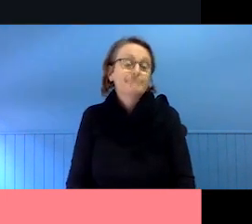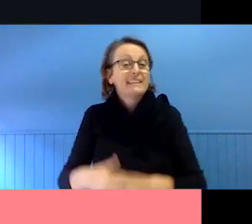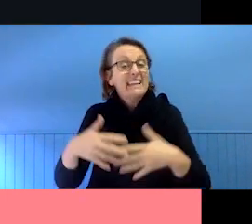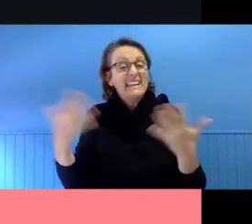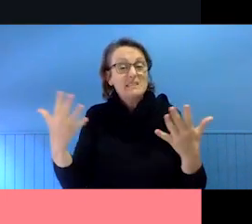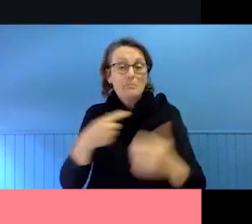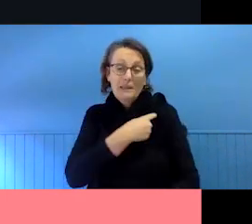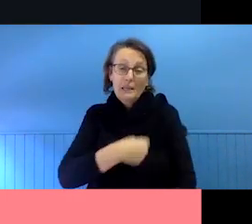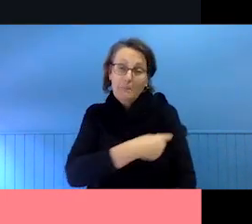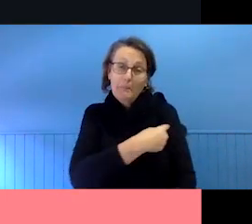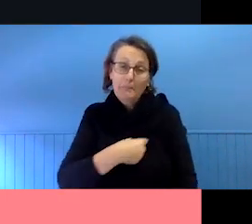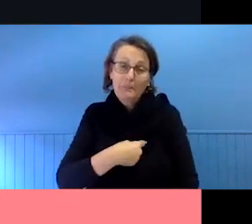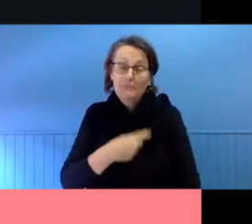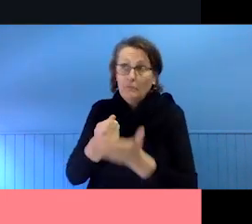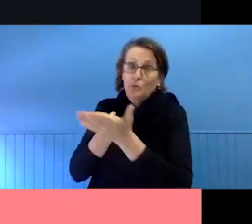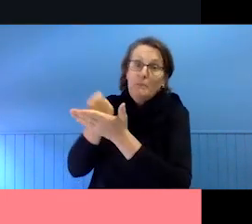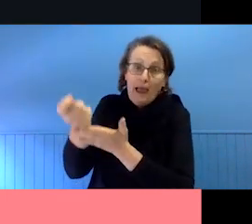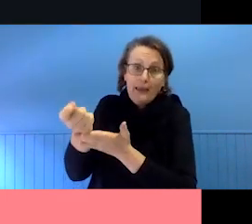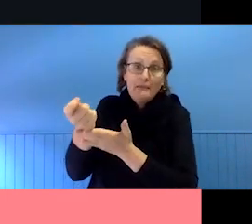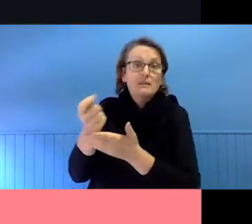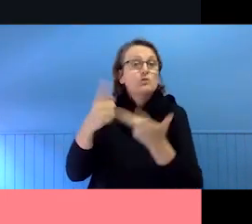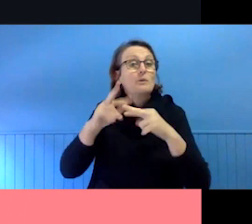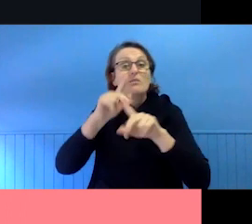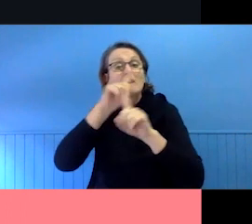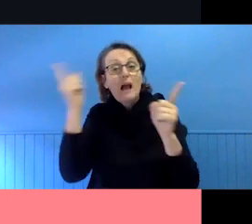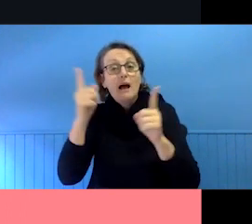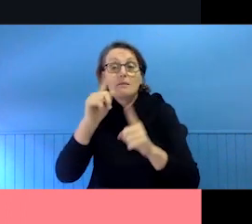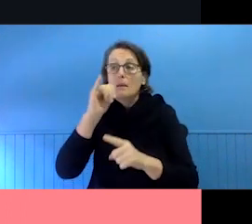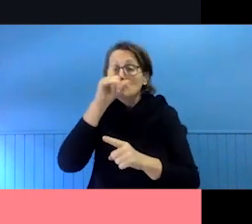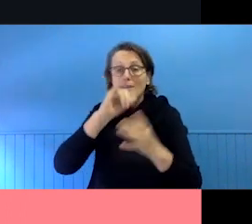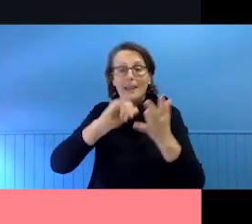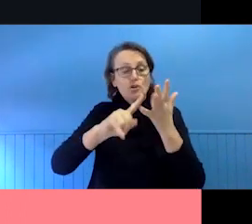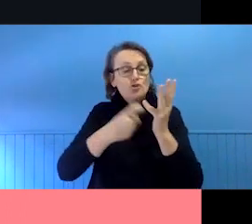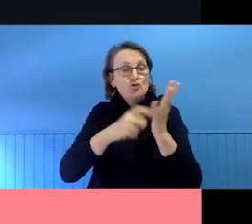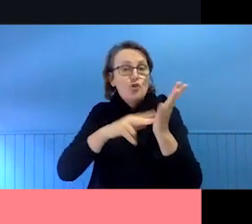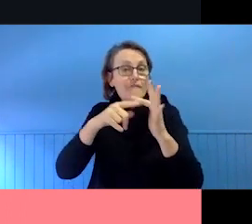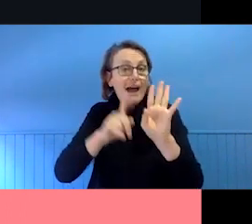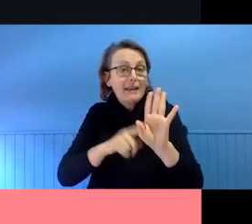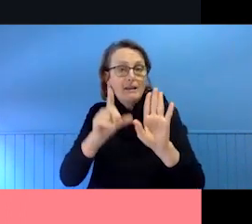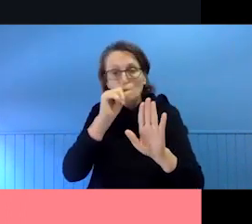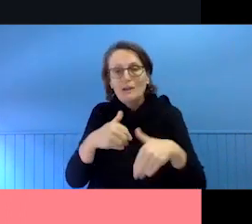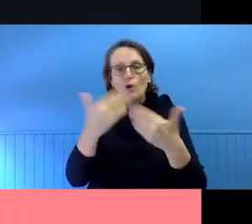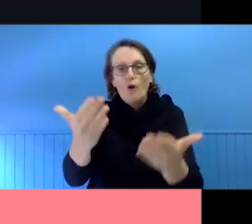If that's not possible, conduct a survey, put it out on survey monkey, offer a prize for